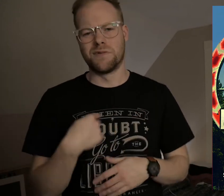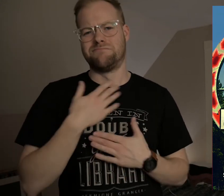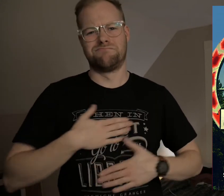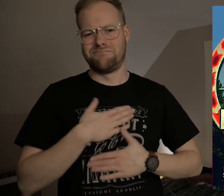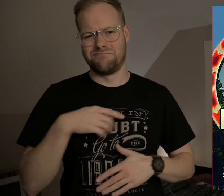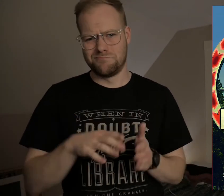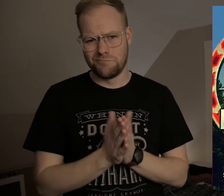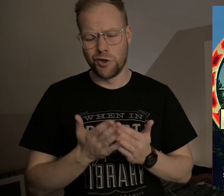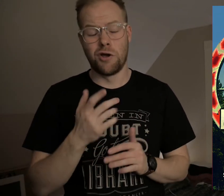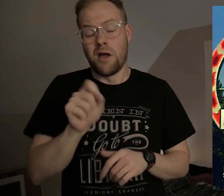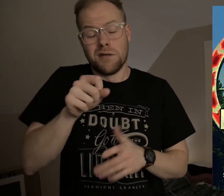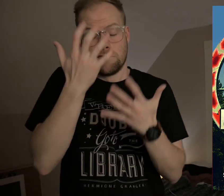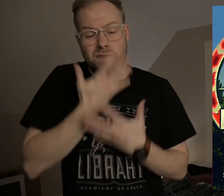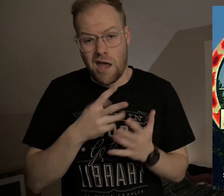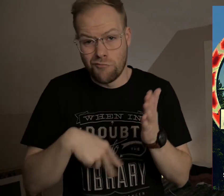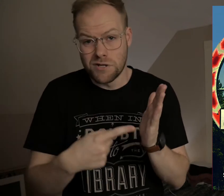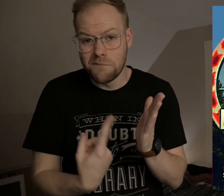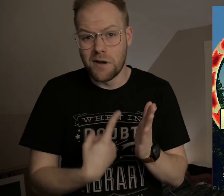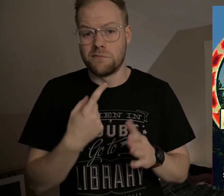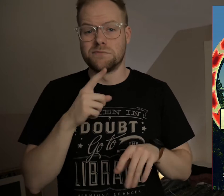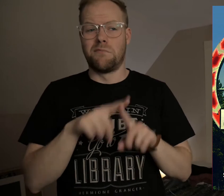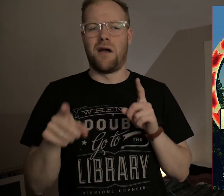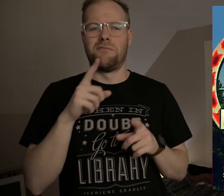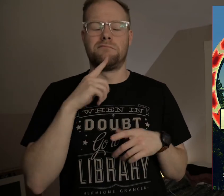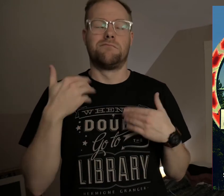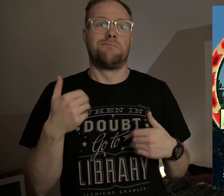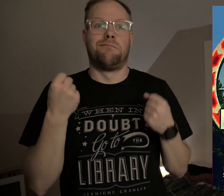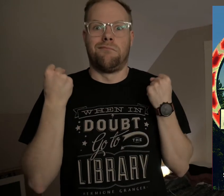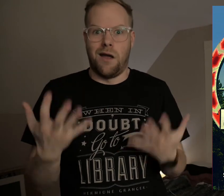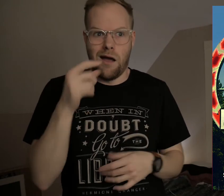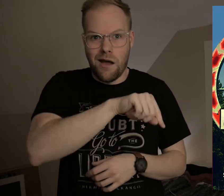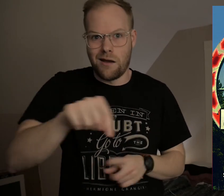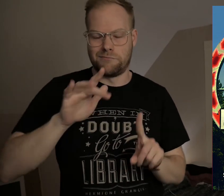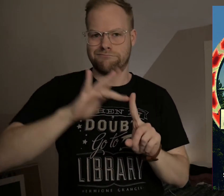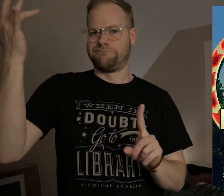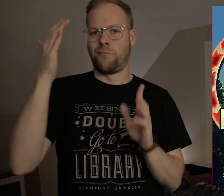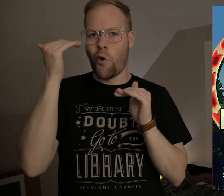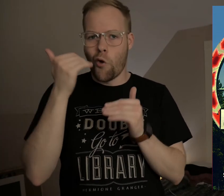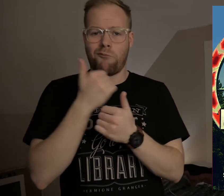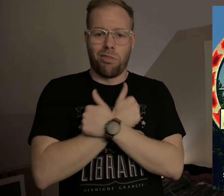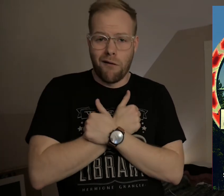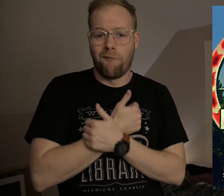I enjoyed this book, and it’s certainly sad to read sometimes, but there are so many bright points of hope and love.